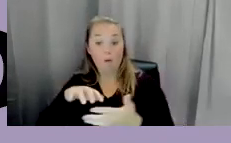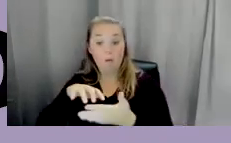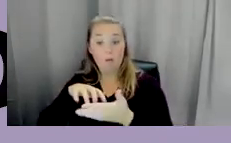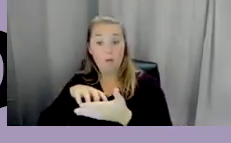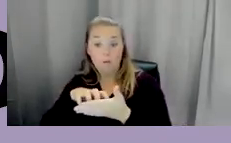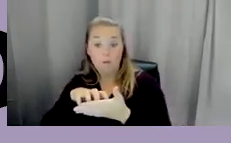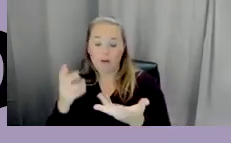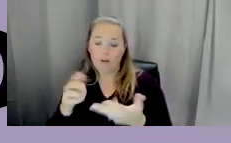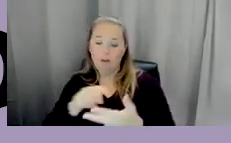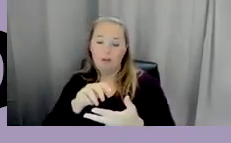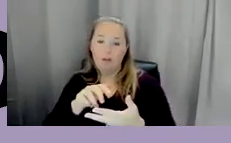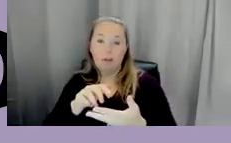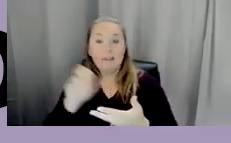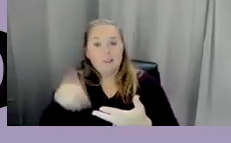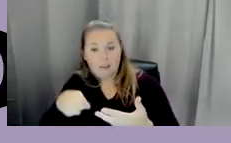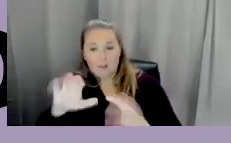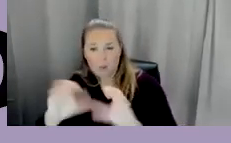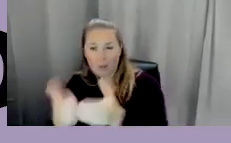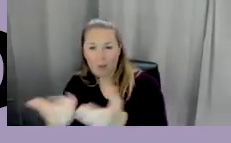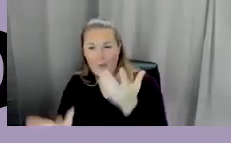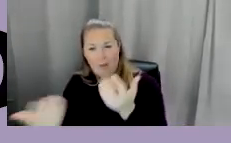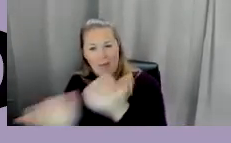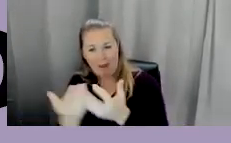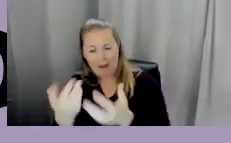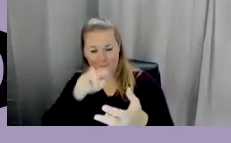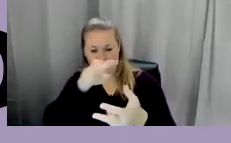BE THE FOCUS OF WHERE THEIR ASSESSMENT FALLS UNDER SO